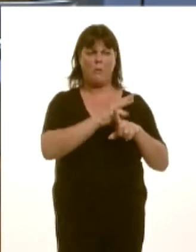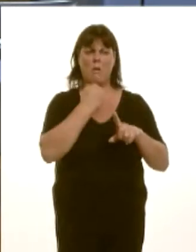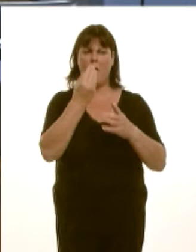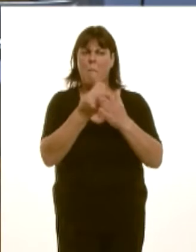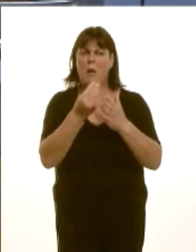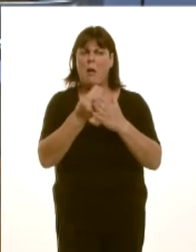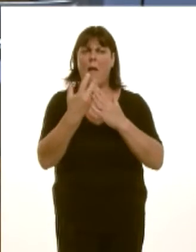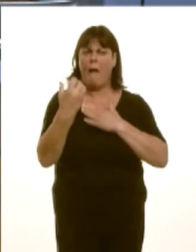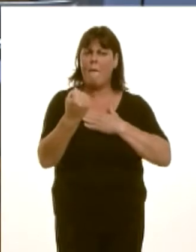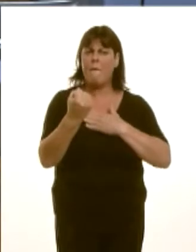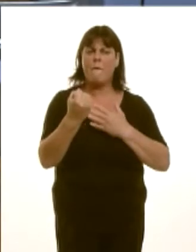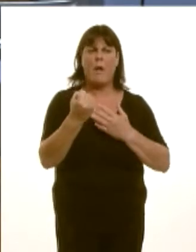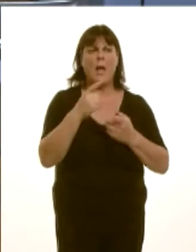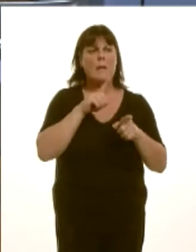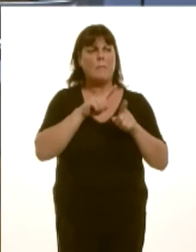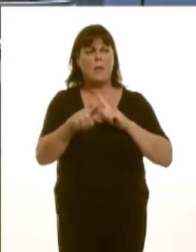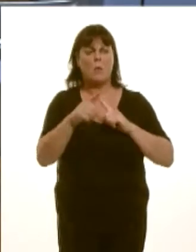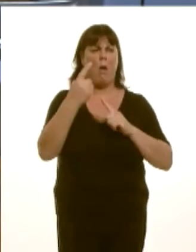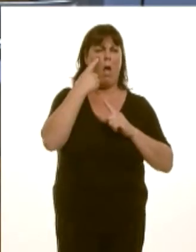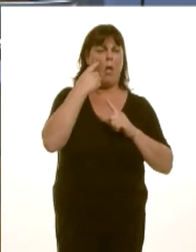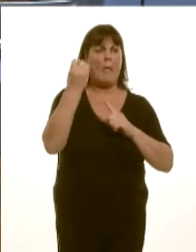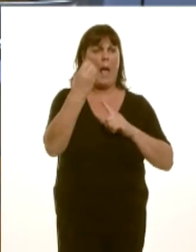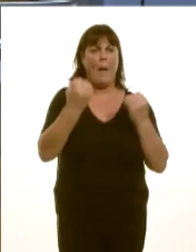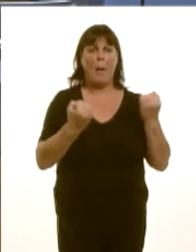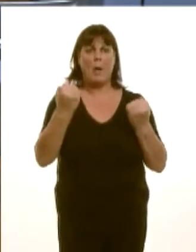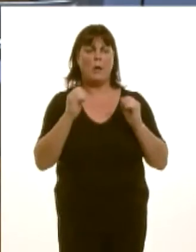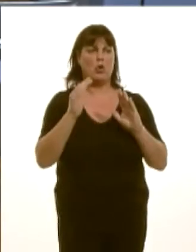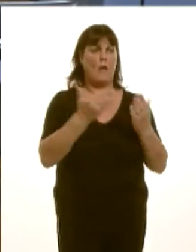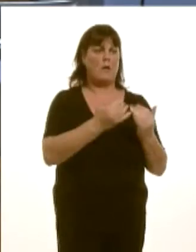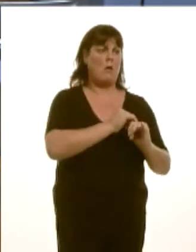especially when we see an ambulance service in crisis, waiting lists spiralling out of